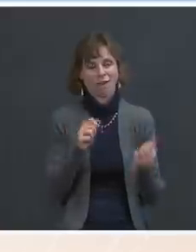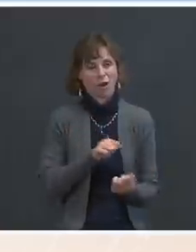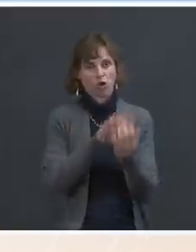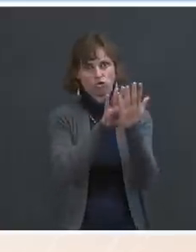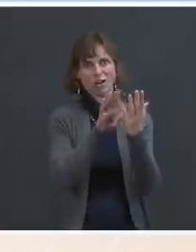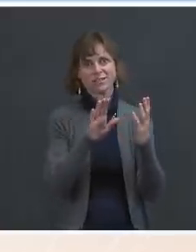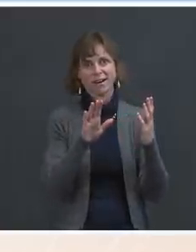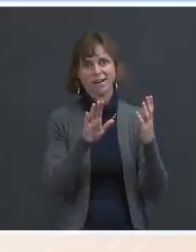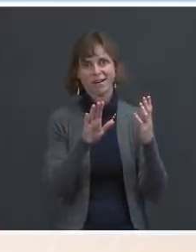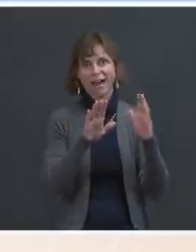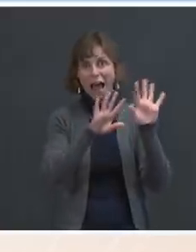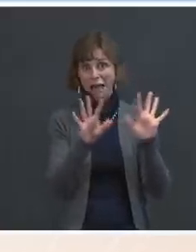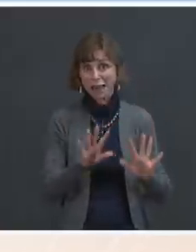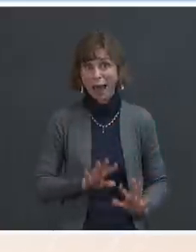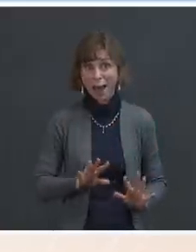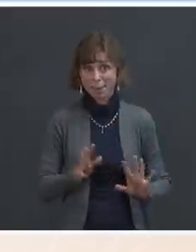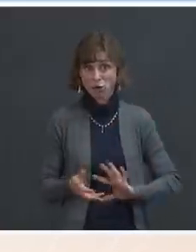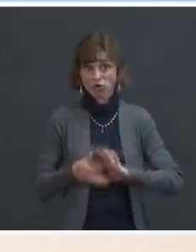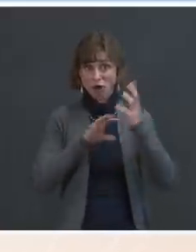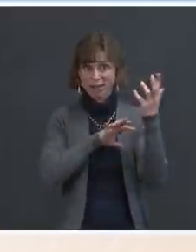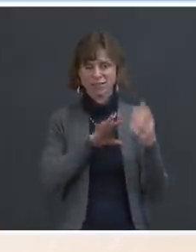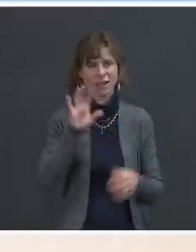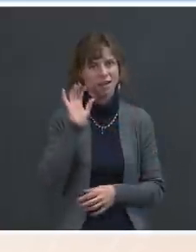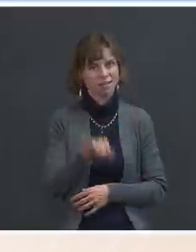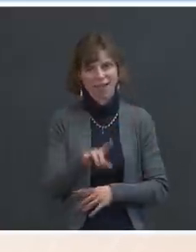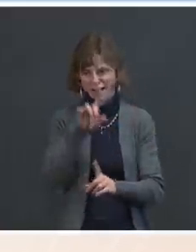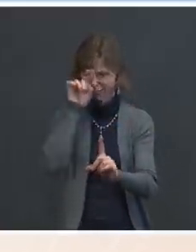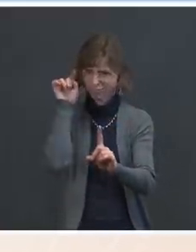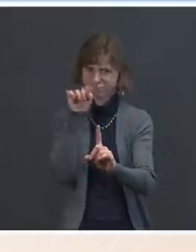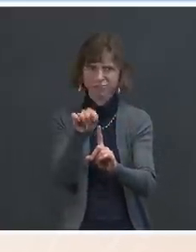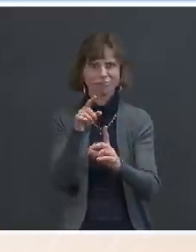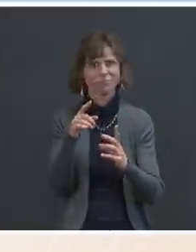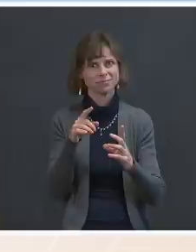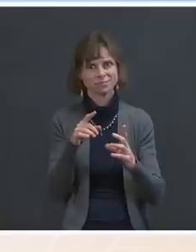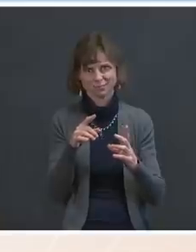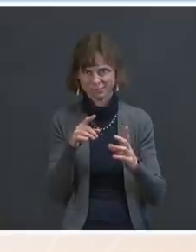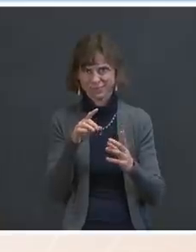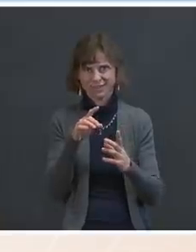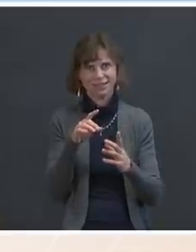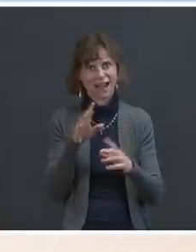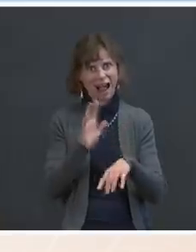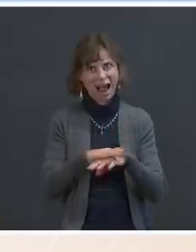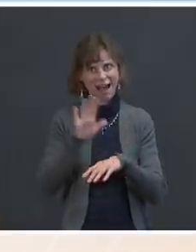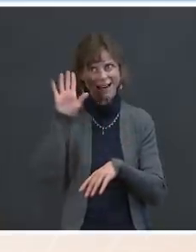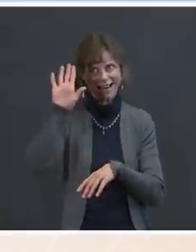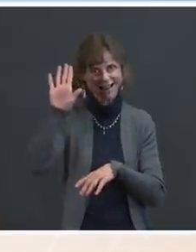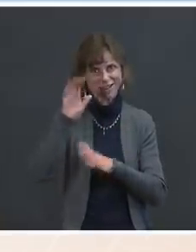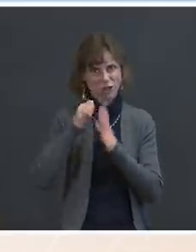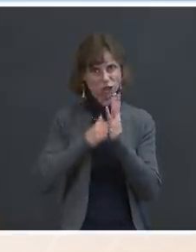And certainly, that is central to how he's thinking about his agenda, moving forward. Those policy discussions are still ongoing,